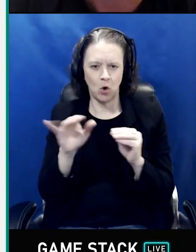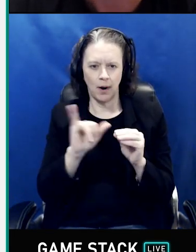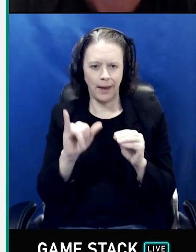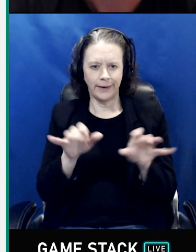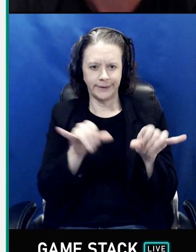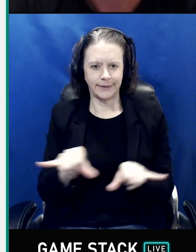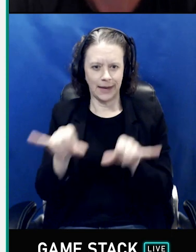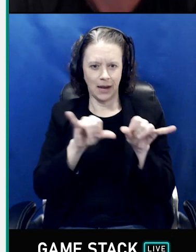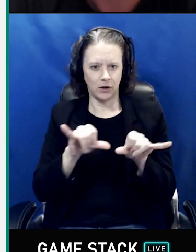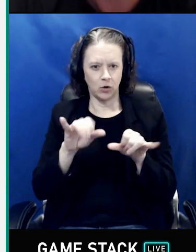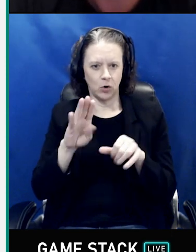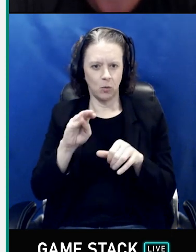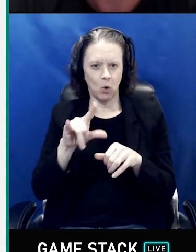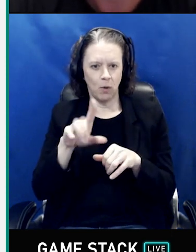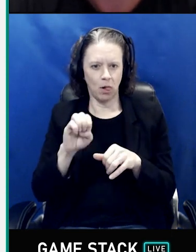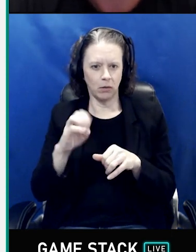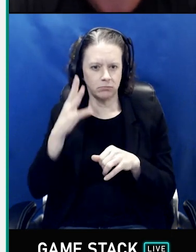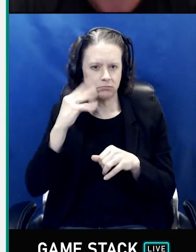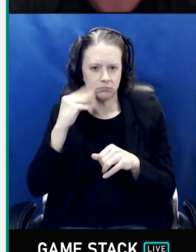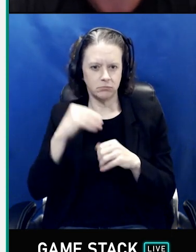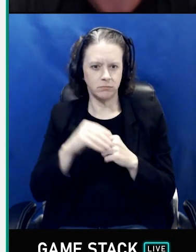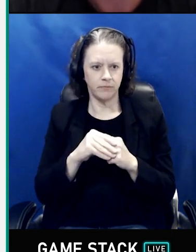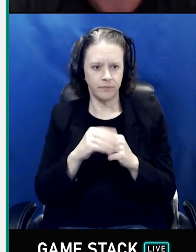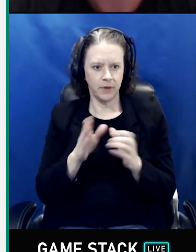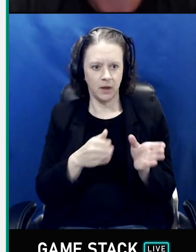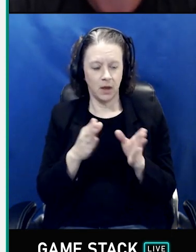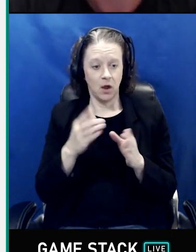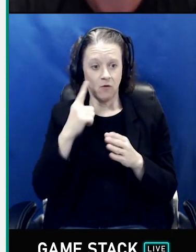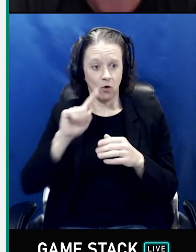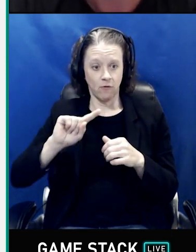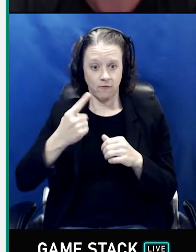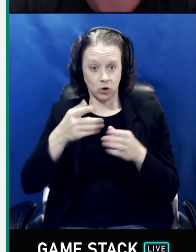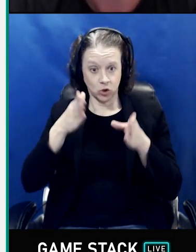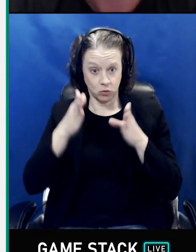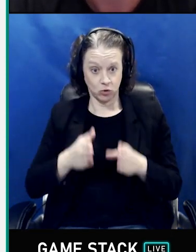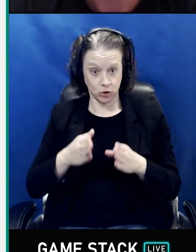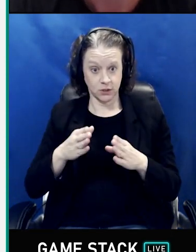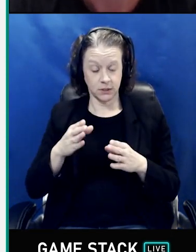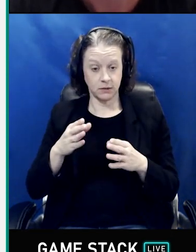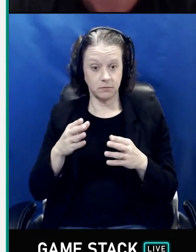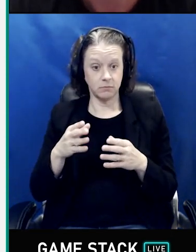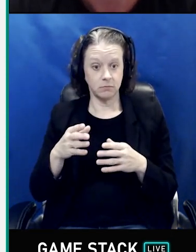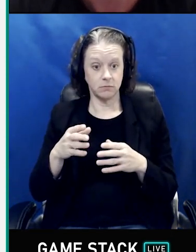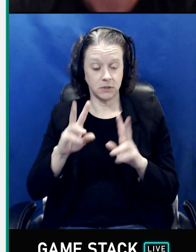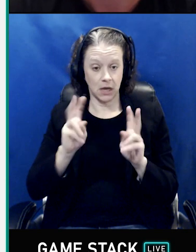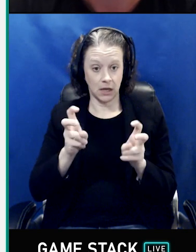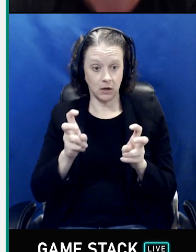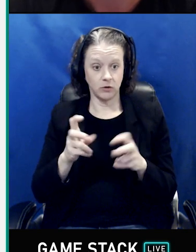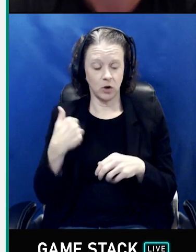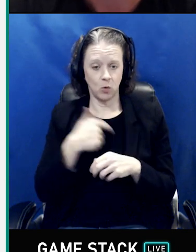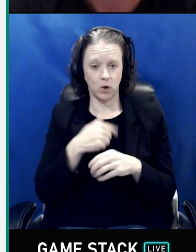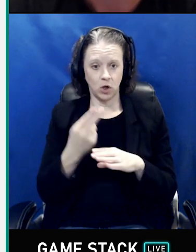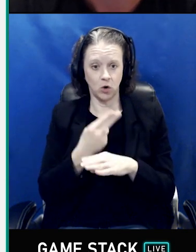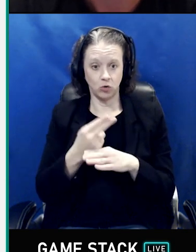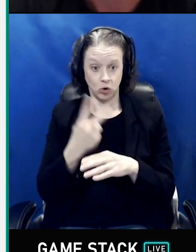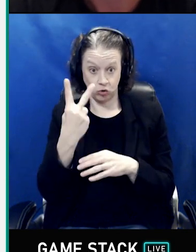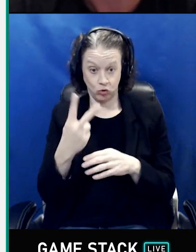And for Adventure and First Person titles, we provide the two joysticks through their functional forms.